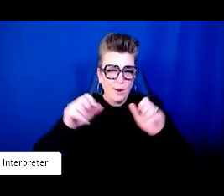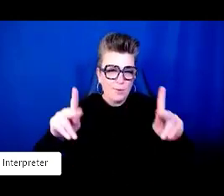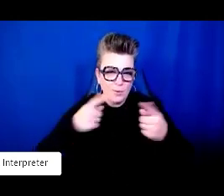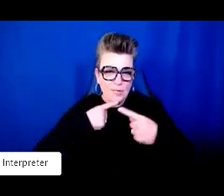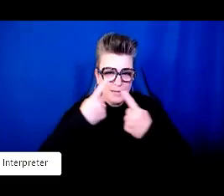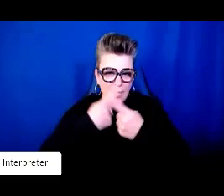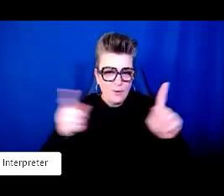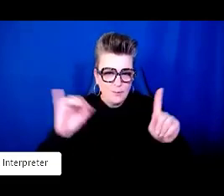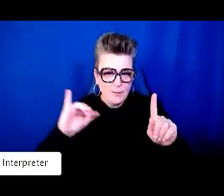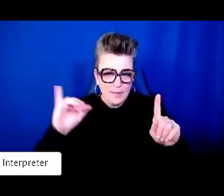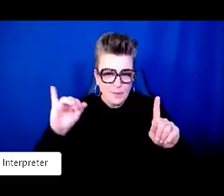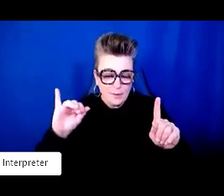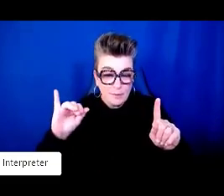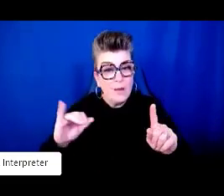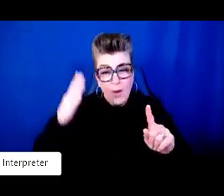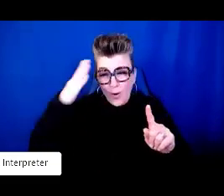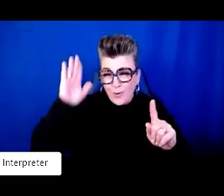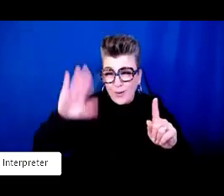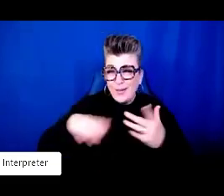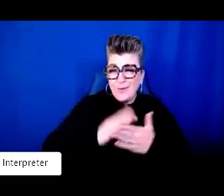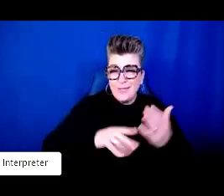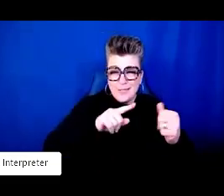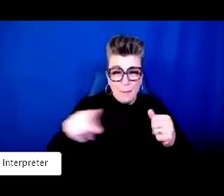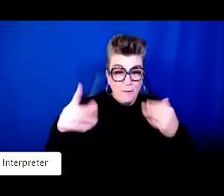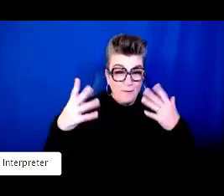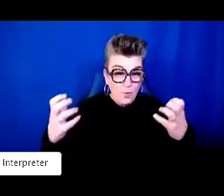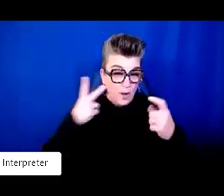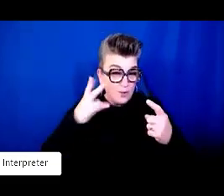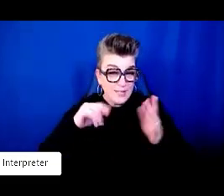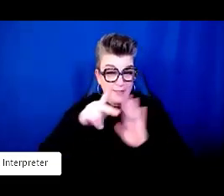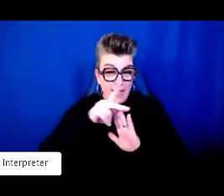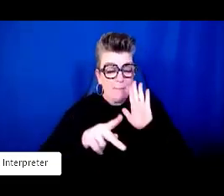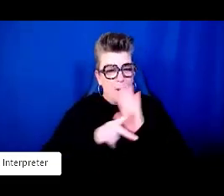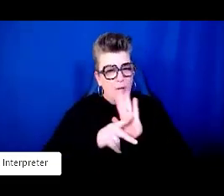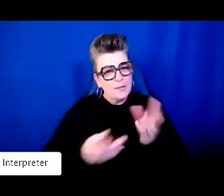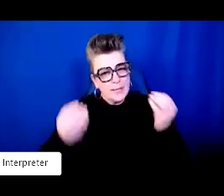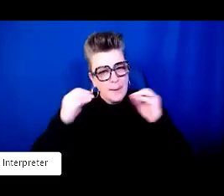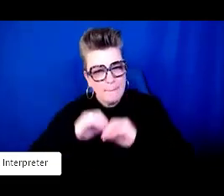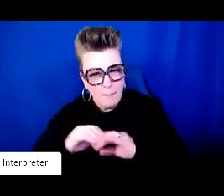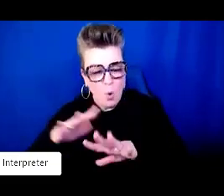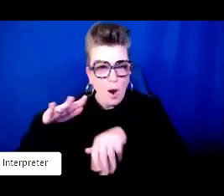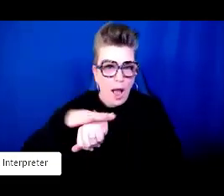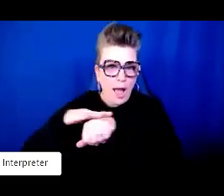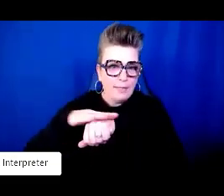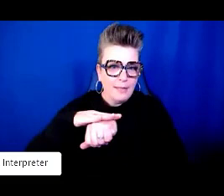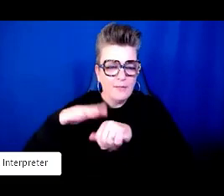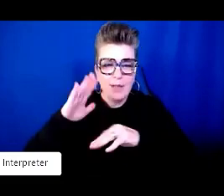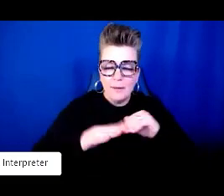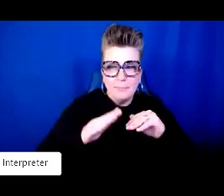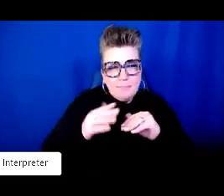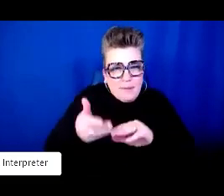But we know some of you want to see this policy applicability at a high level even before you've identified a specific announcement.